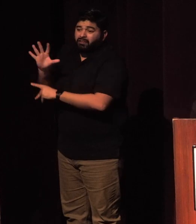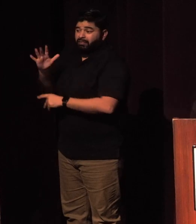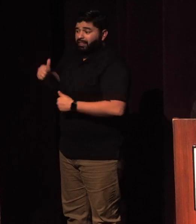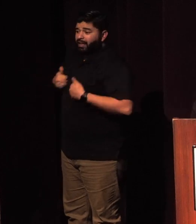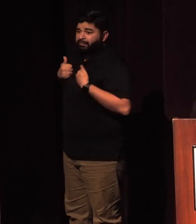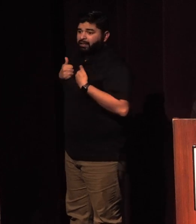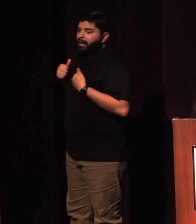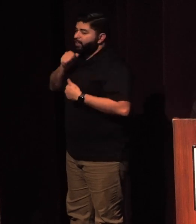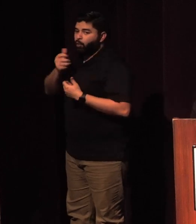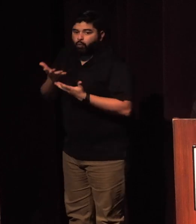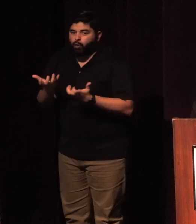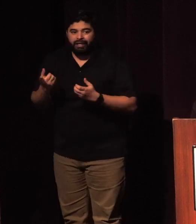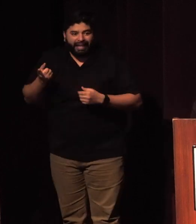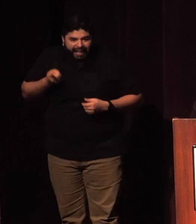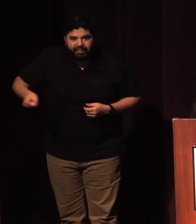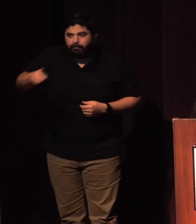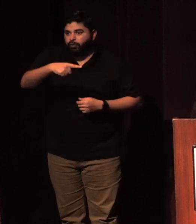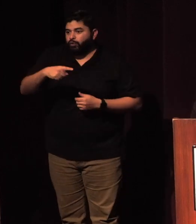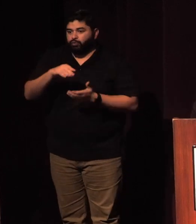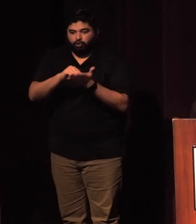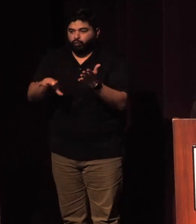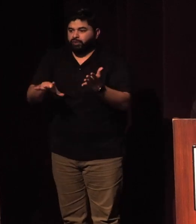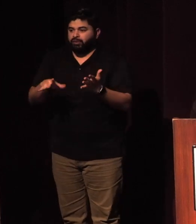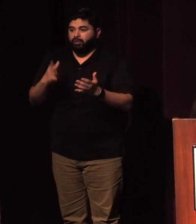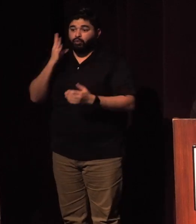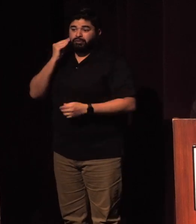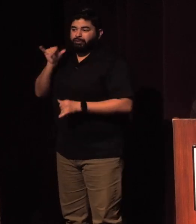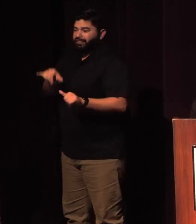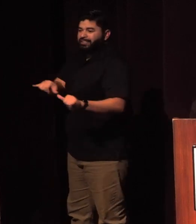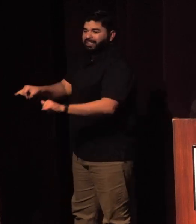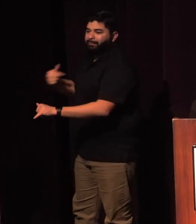worst of life. I never won any student to feel the exact same